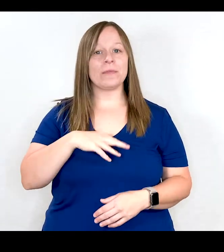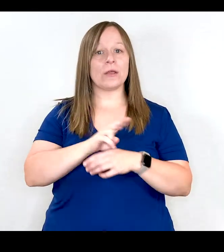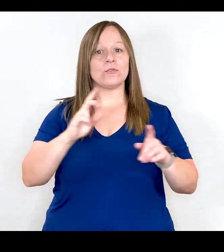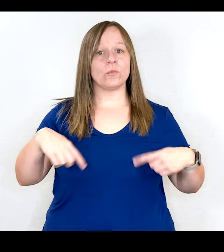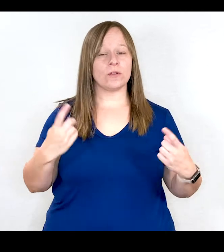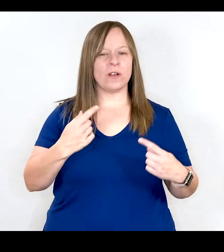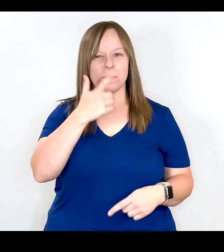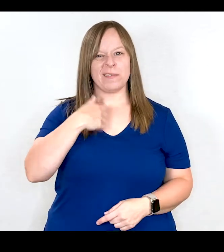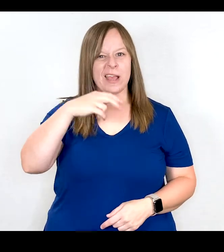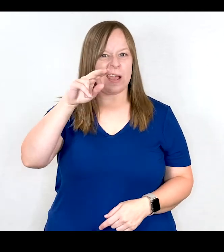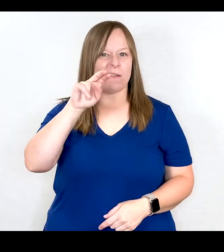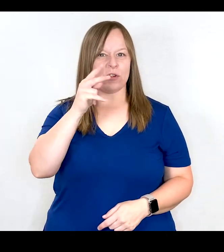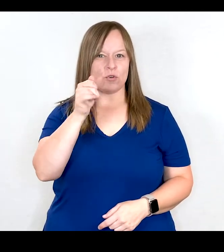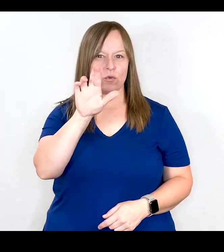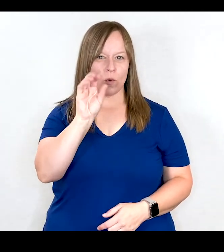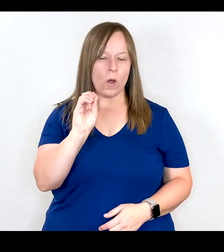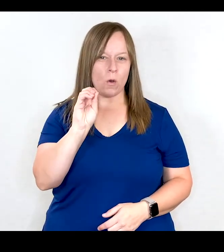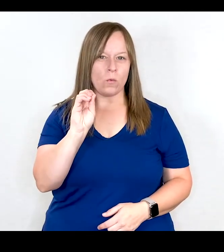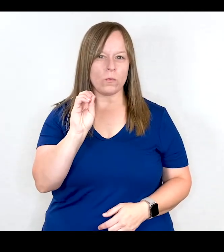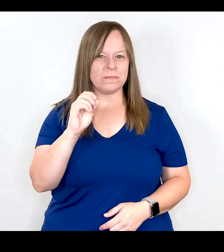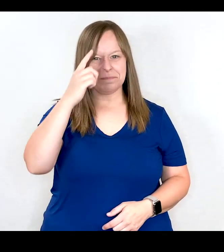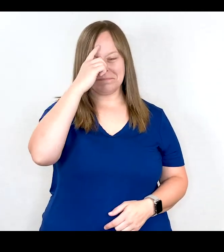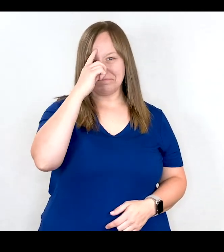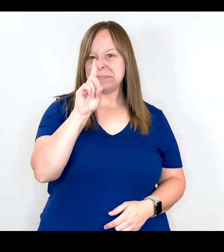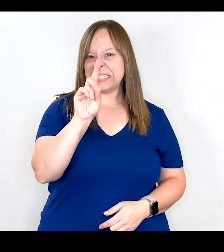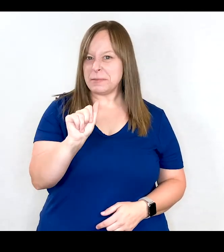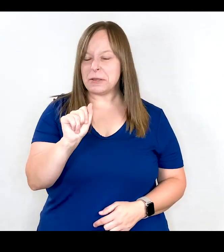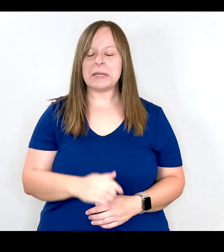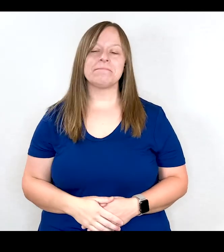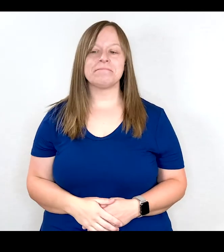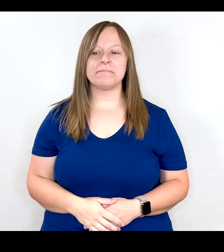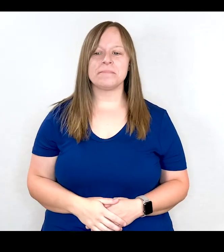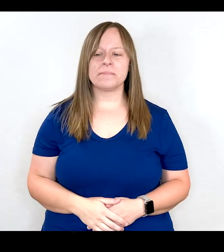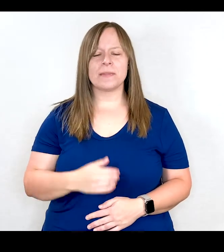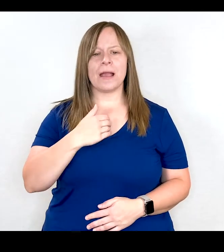of a neurological disability. I have spinal muscular atrophy.